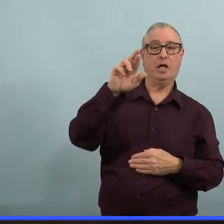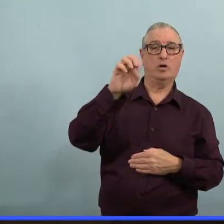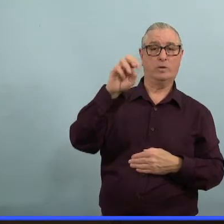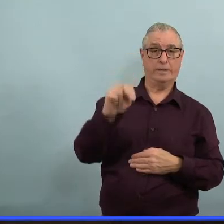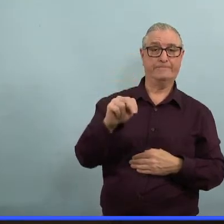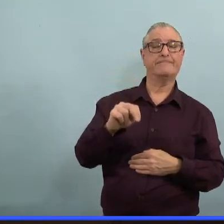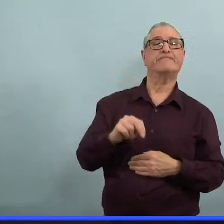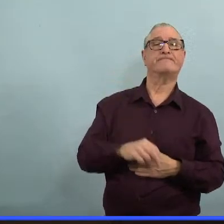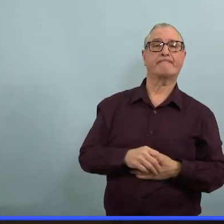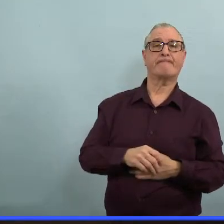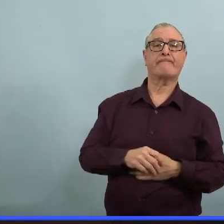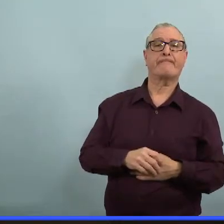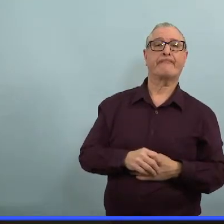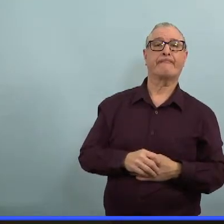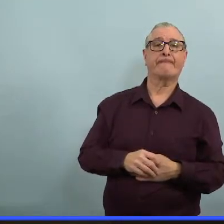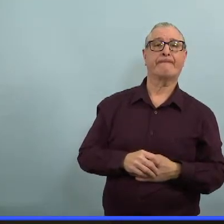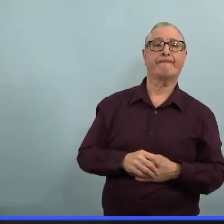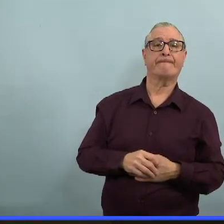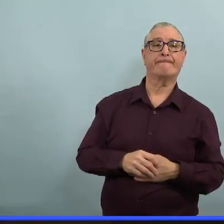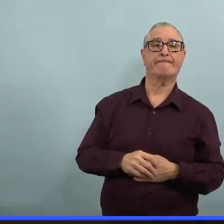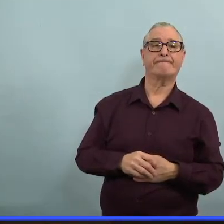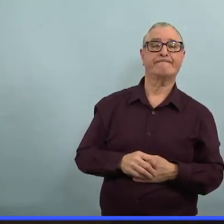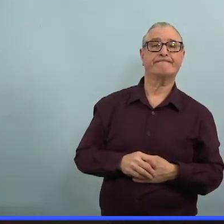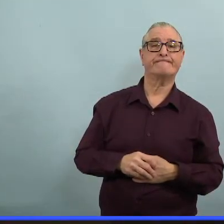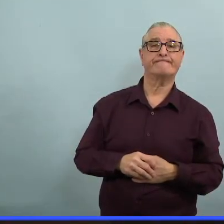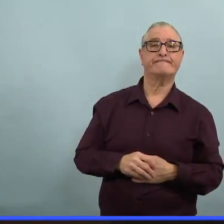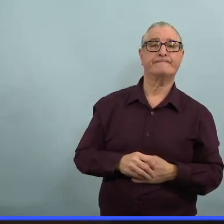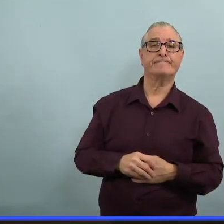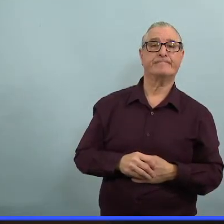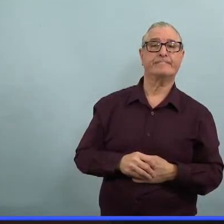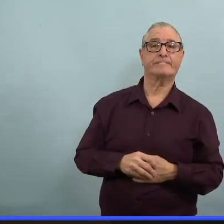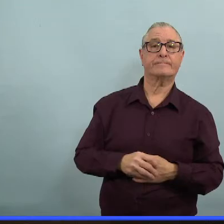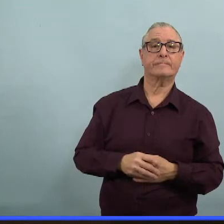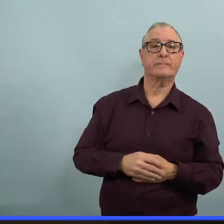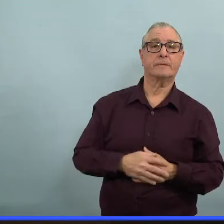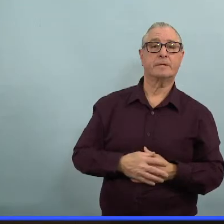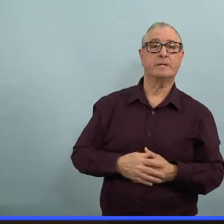for fielding these questions uh mine is more about enforcement because we have a